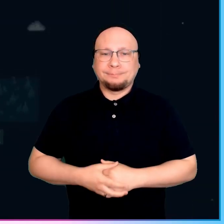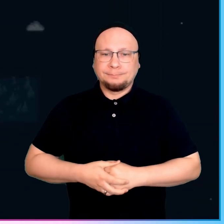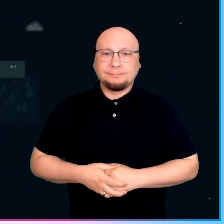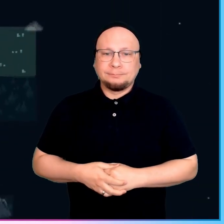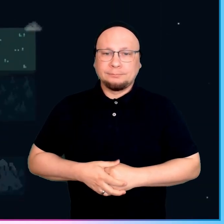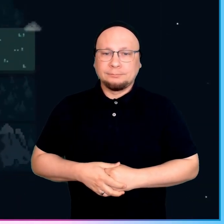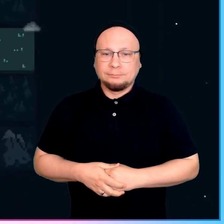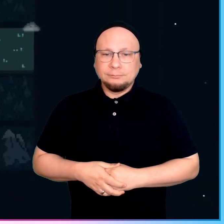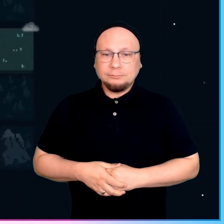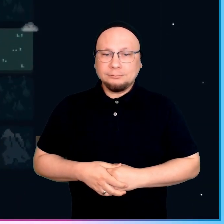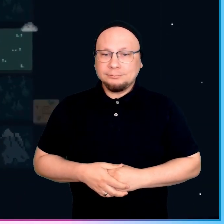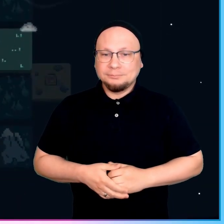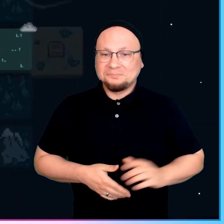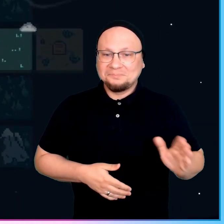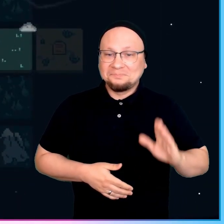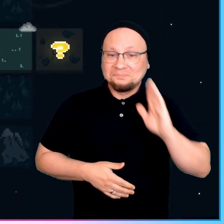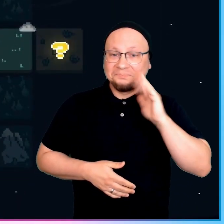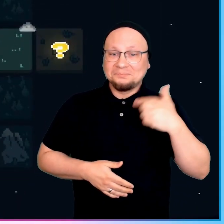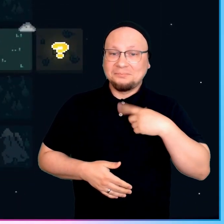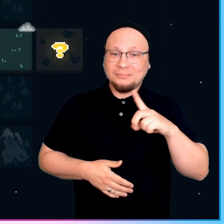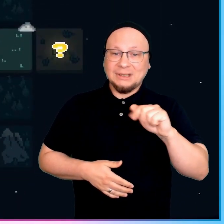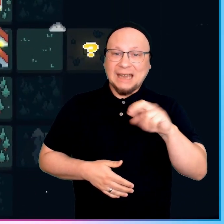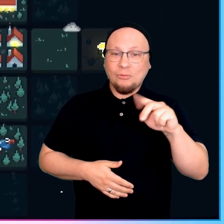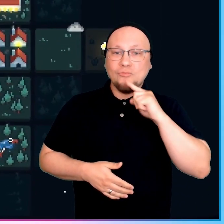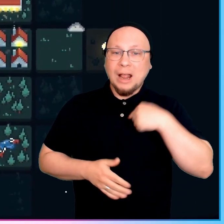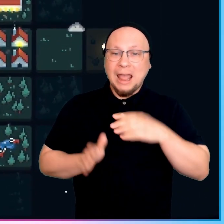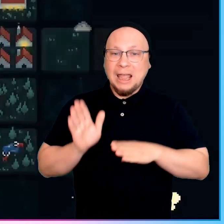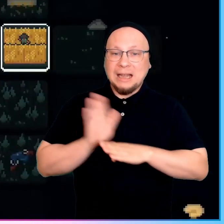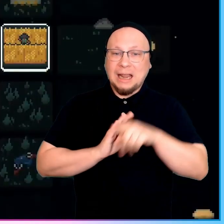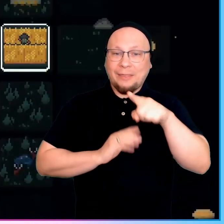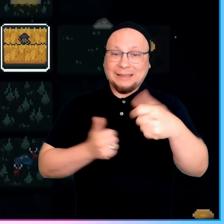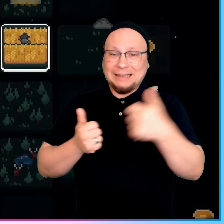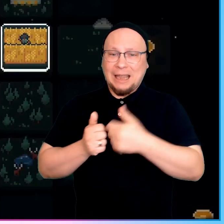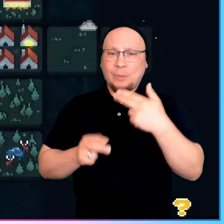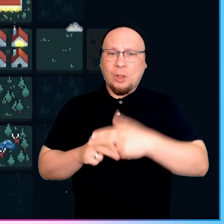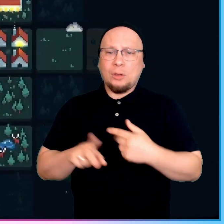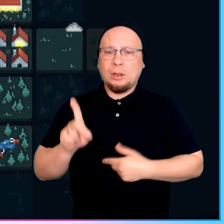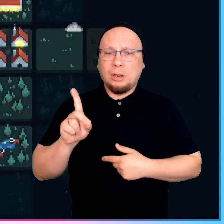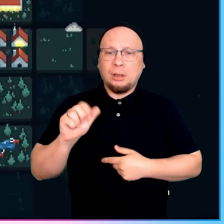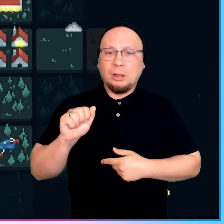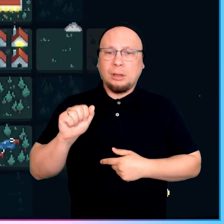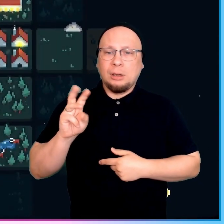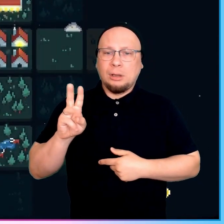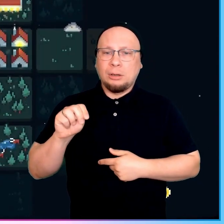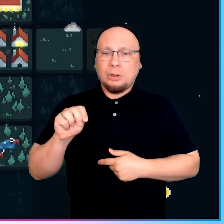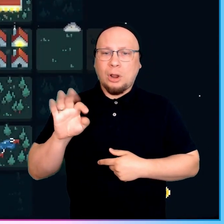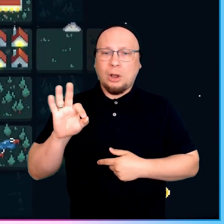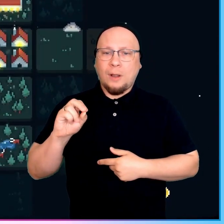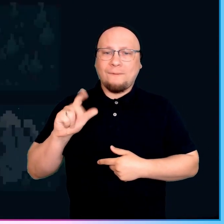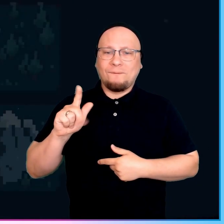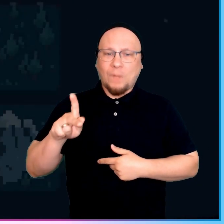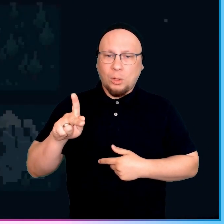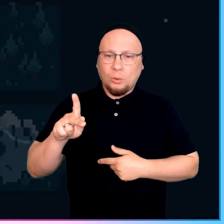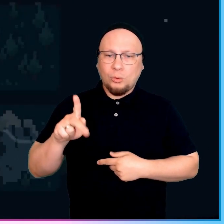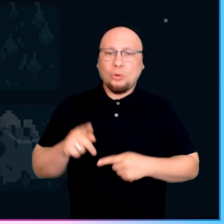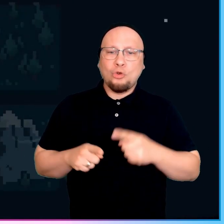Hey everyone, I’m Darren, the developer of DawnFolk, a miniature survival city builder about bringing light back to the world.